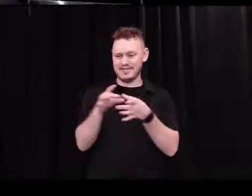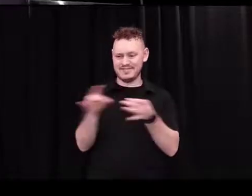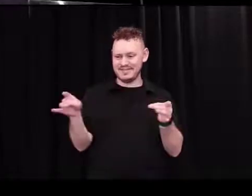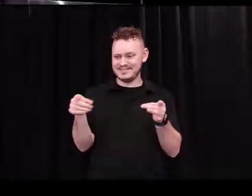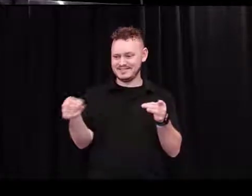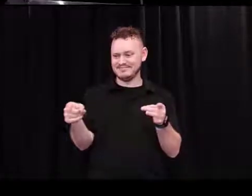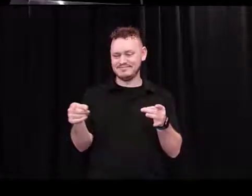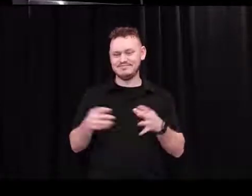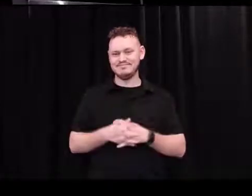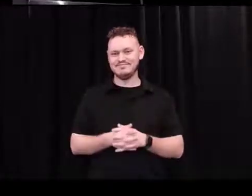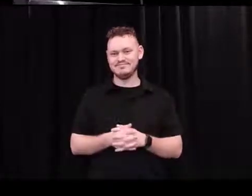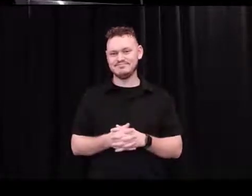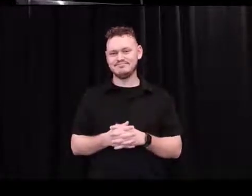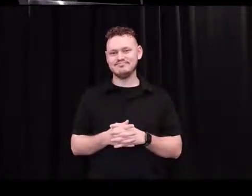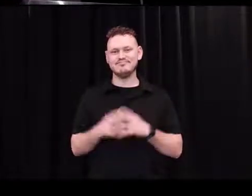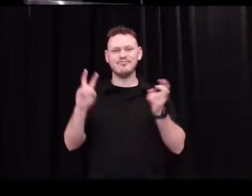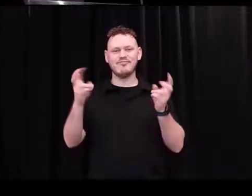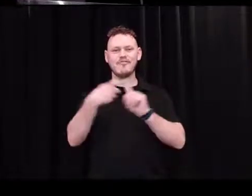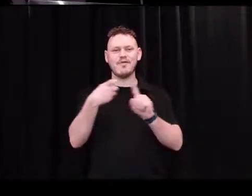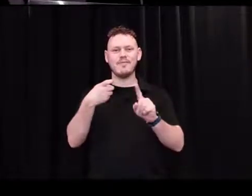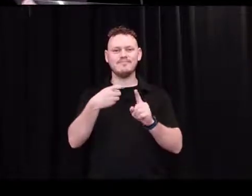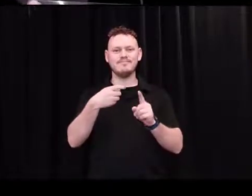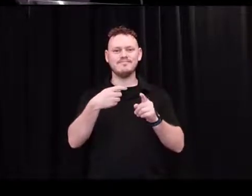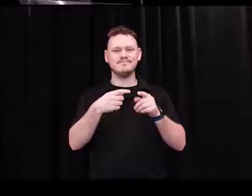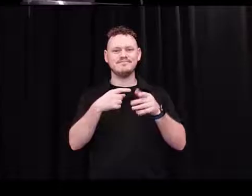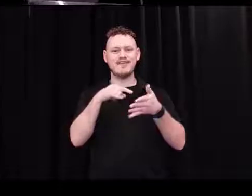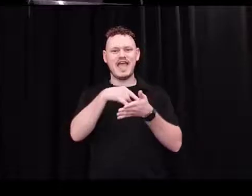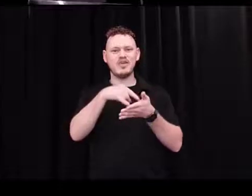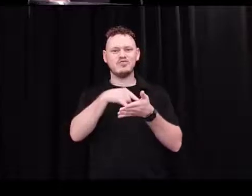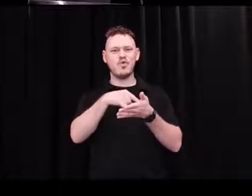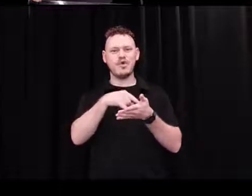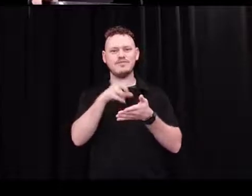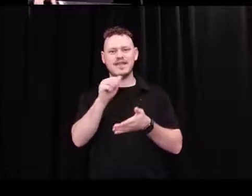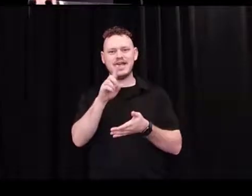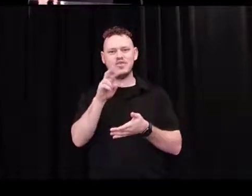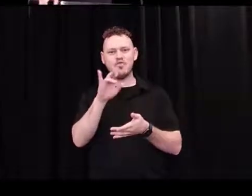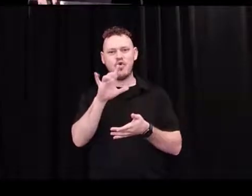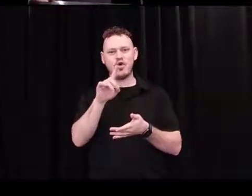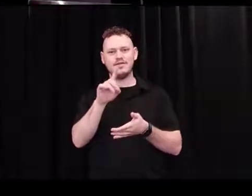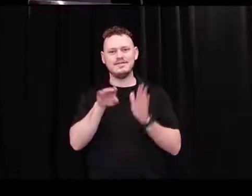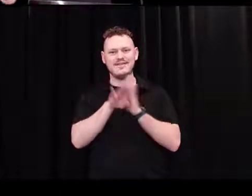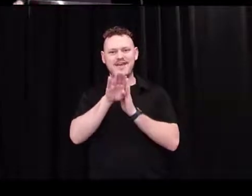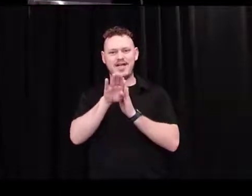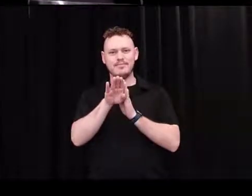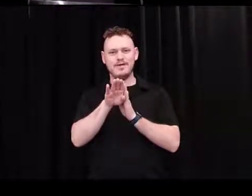the is a quote from Android Developers Design Principles, "If it looks the same, it should